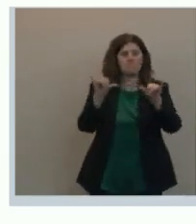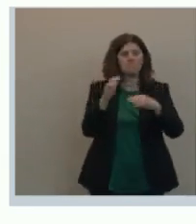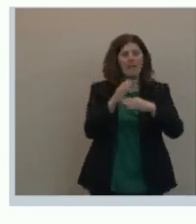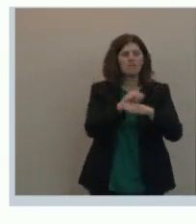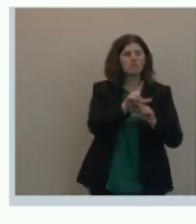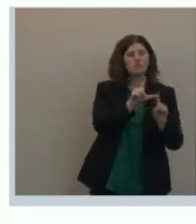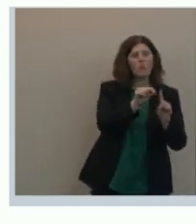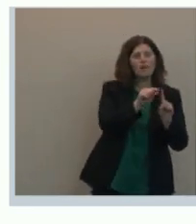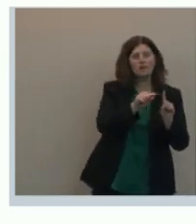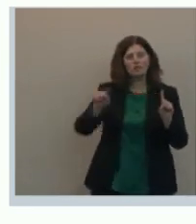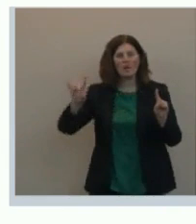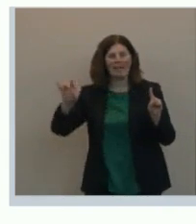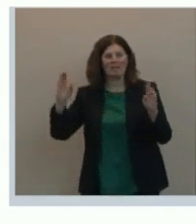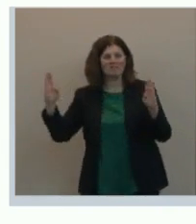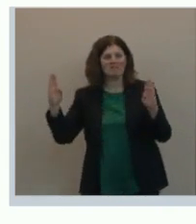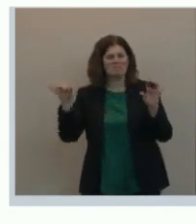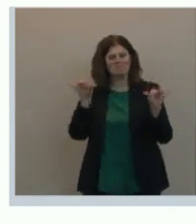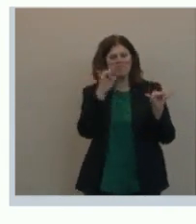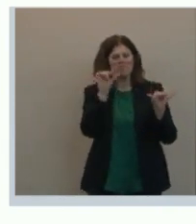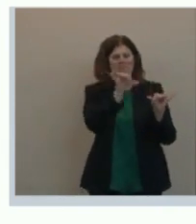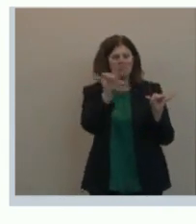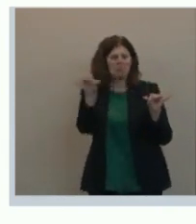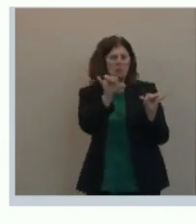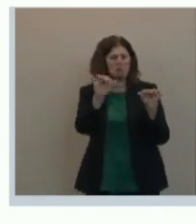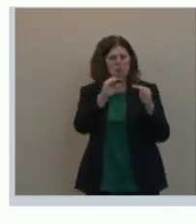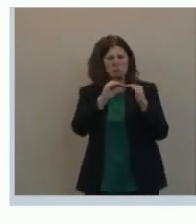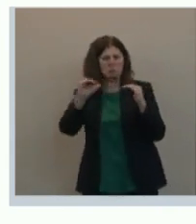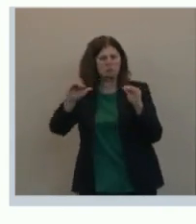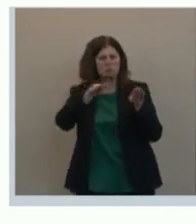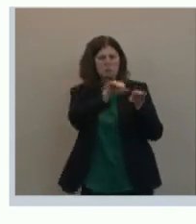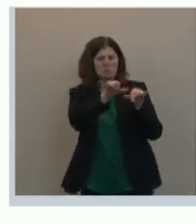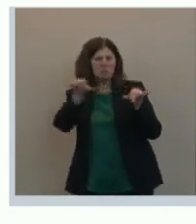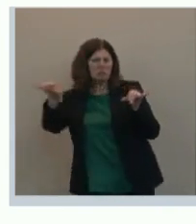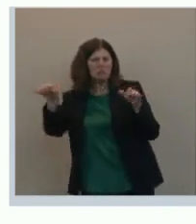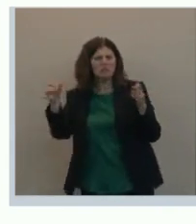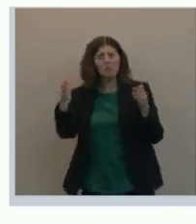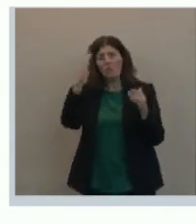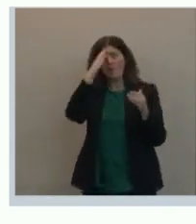THEY WERE NOT EXPECTING THAT. BUT THAT ACTUALL -- THAT CASES ARE VERY EQUALLY DISTRIBUTED BETWEEN THE AGES 20 AND 80.